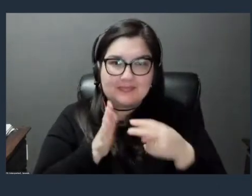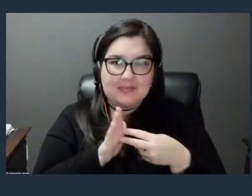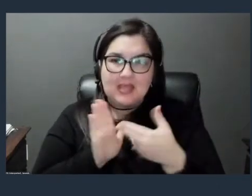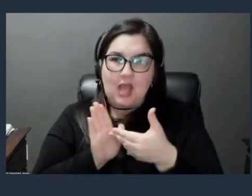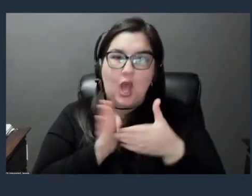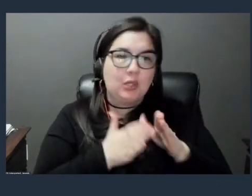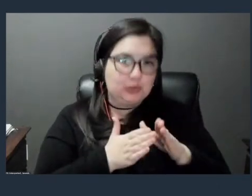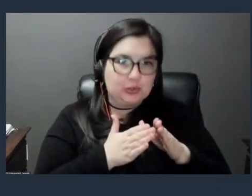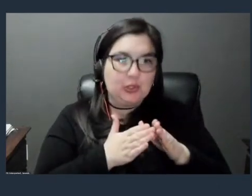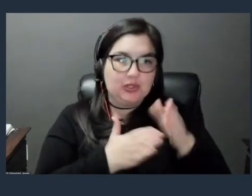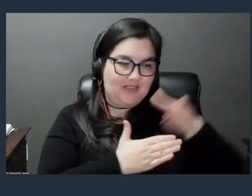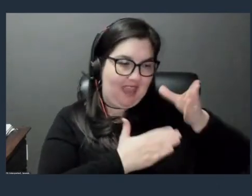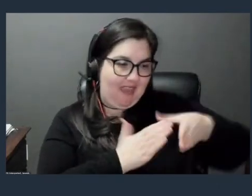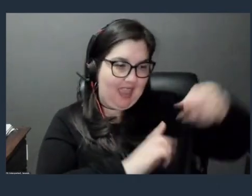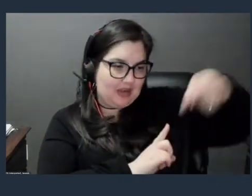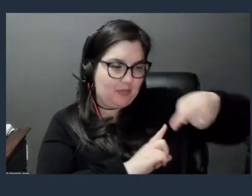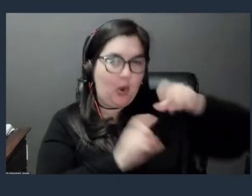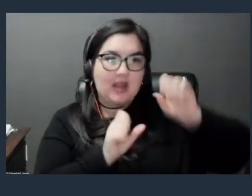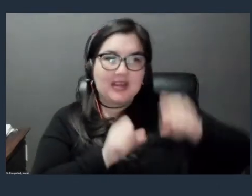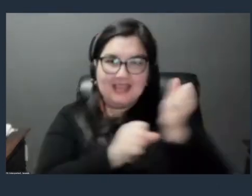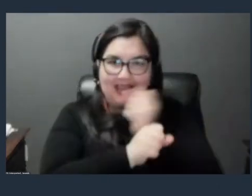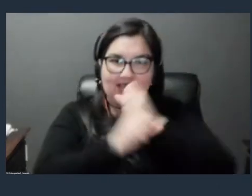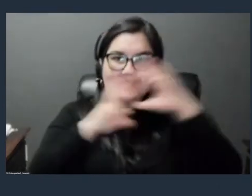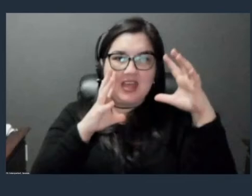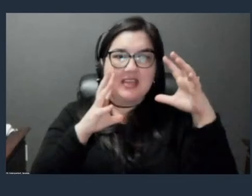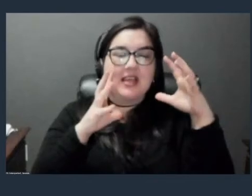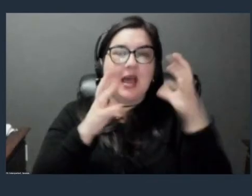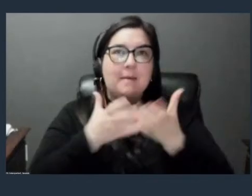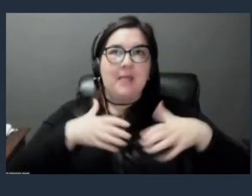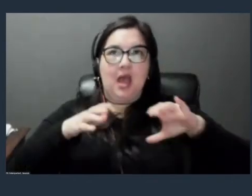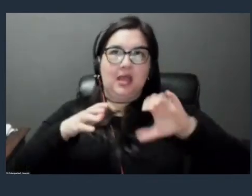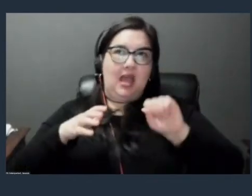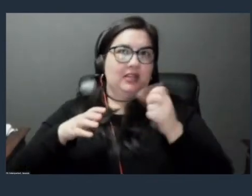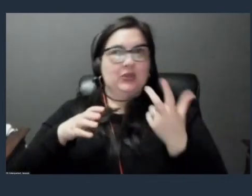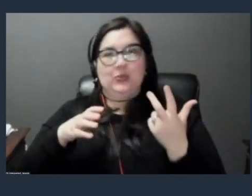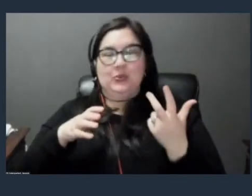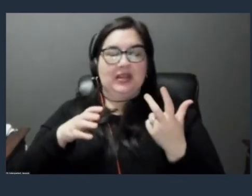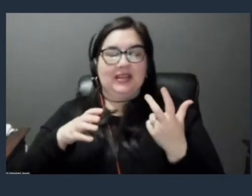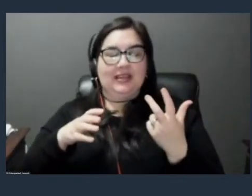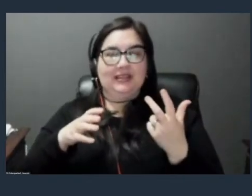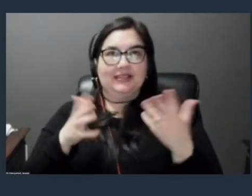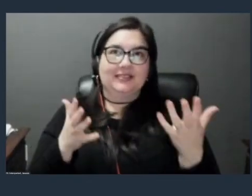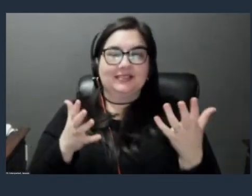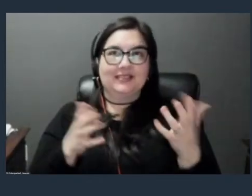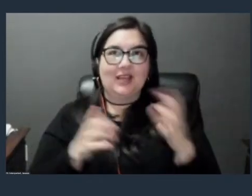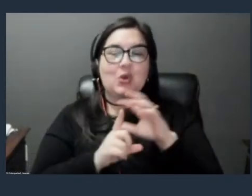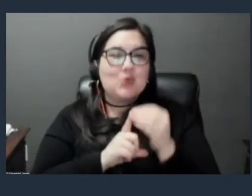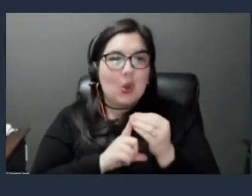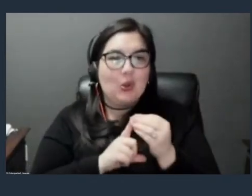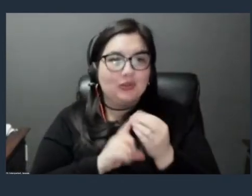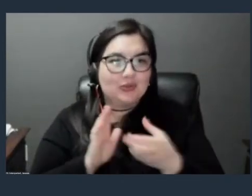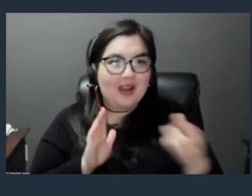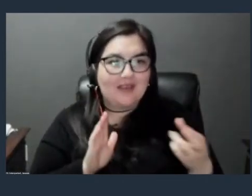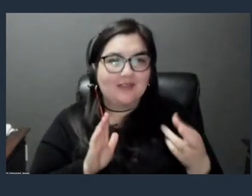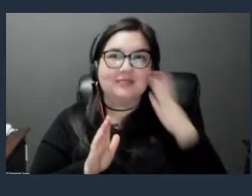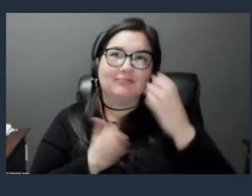I can give you a visual here. Imagine the S3 bucket is a giant, well, I'll use a cultural reference here, a big gulp. If you're an international viewer,